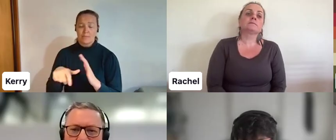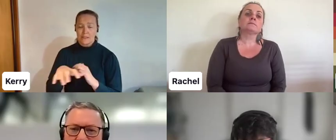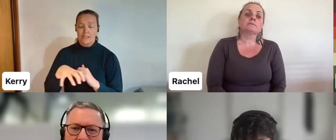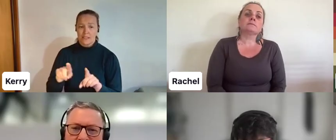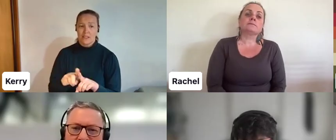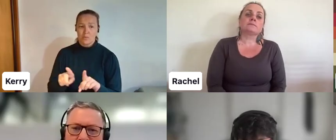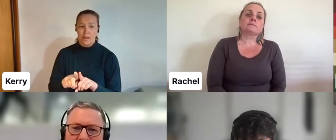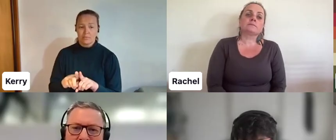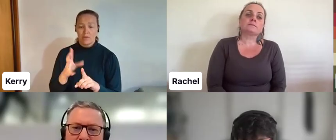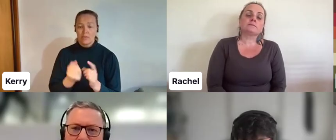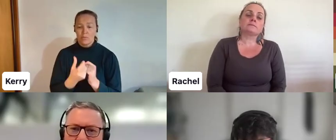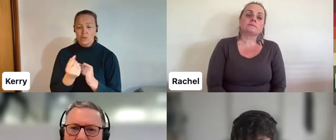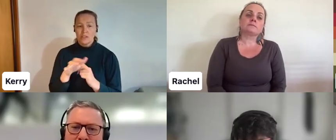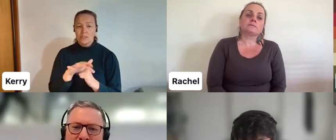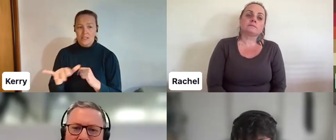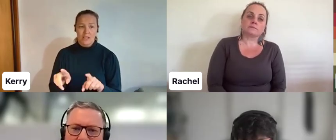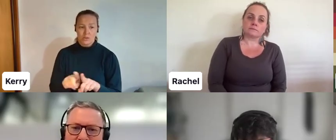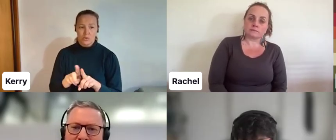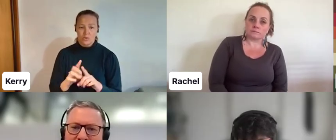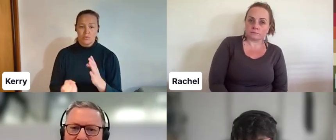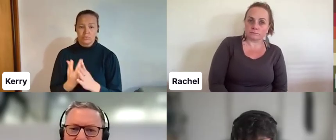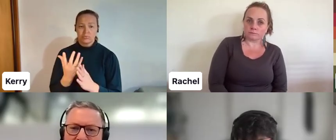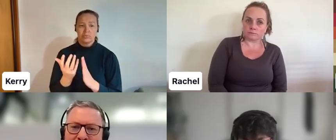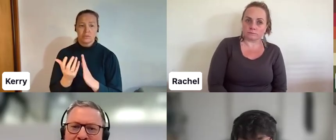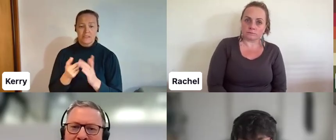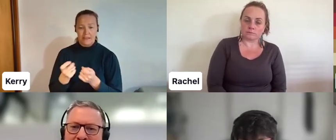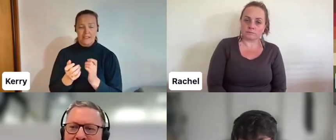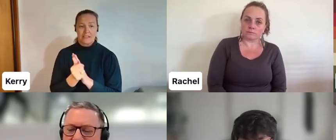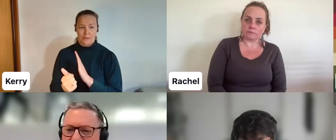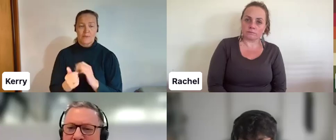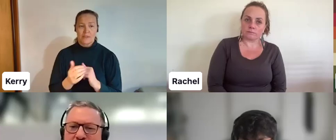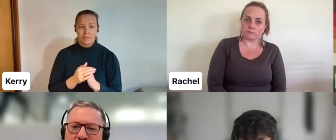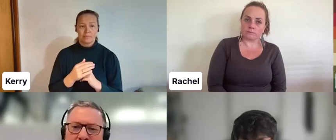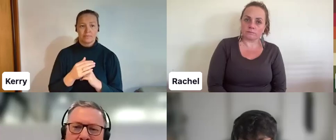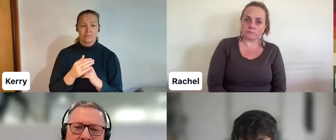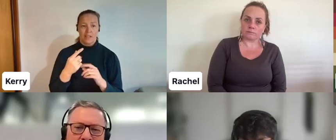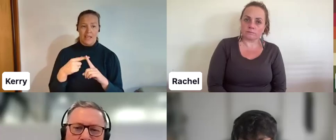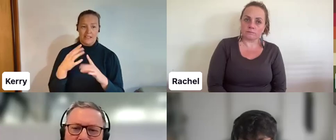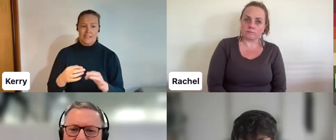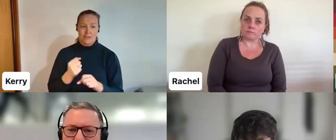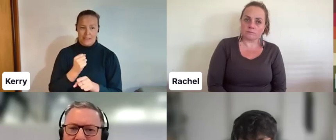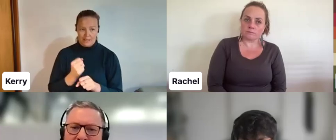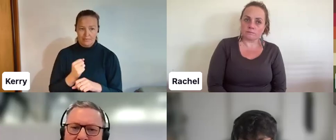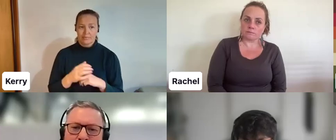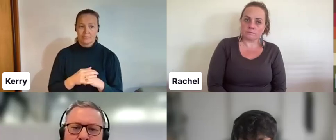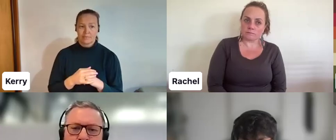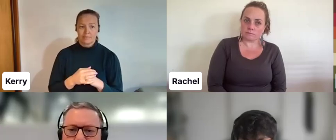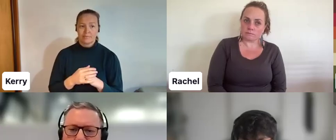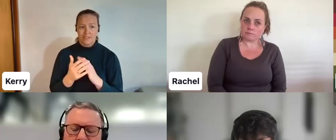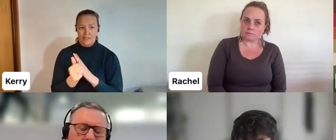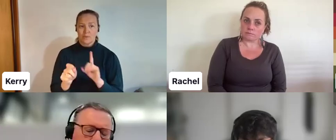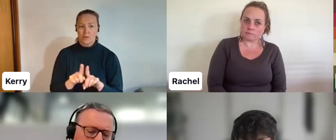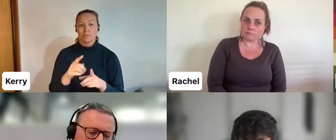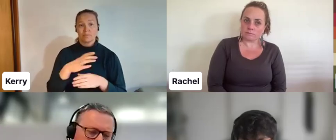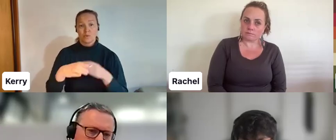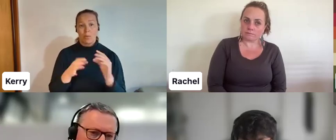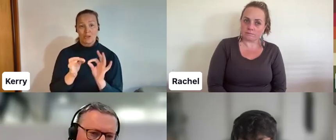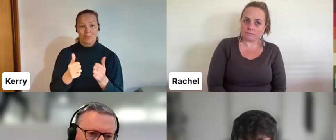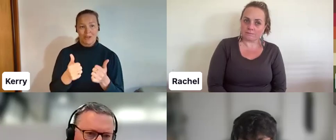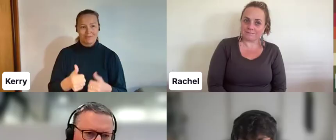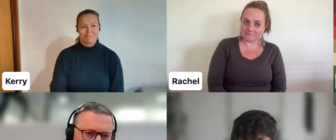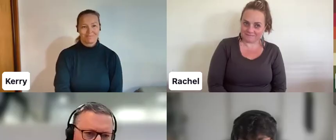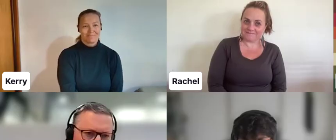are opportunities for us to grow those governance skillsets, decision making skillsets as well.